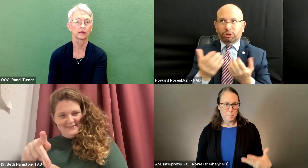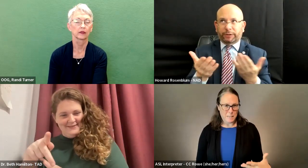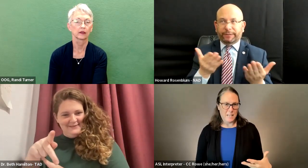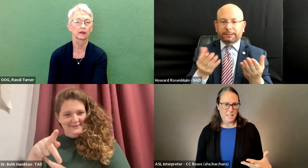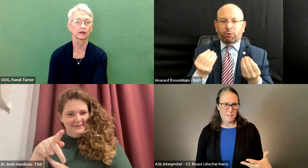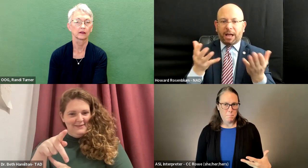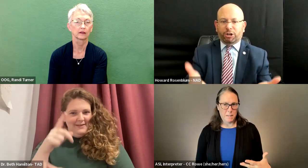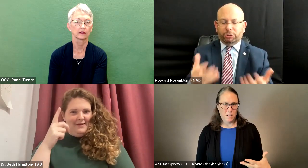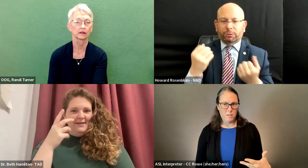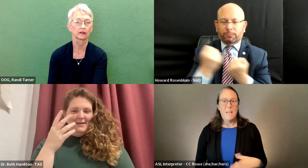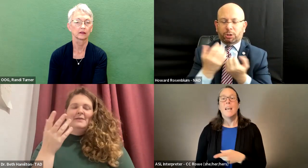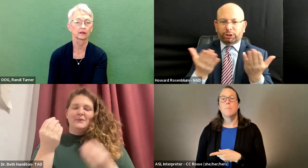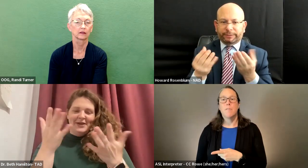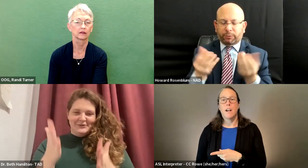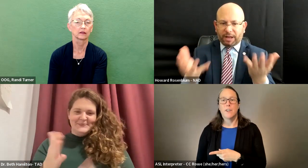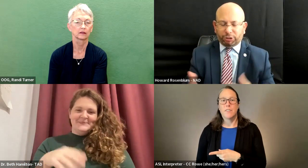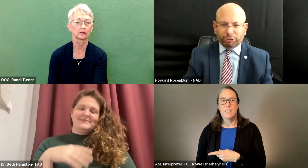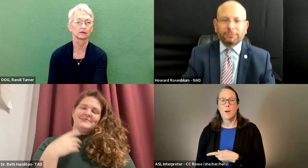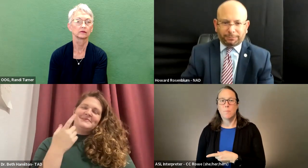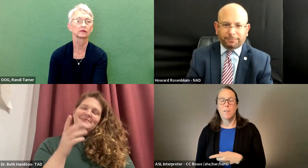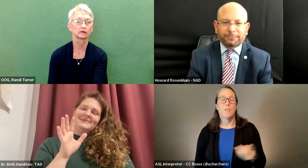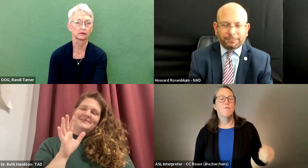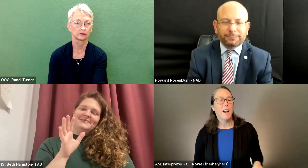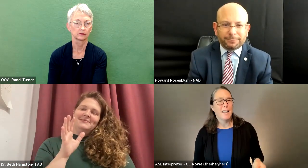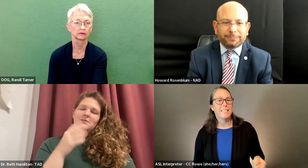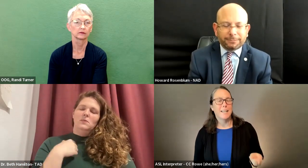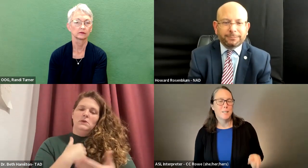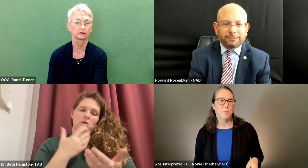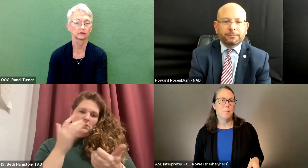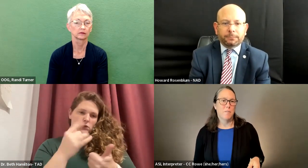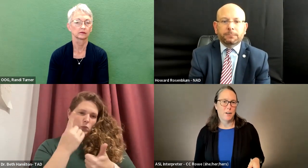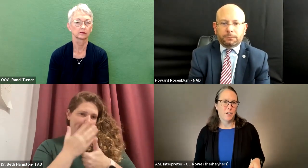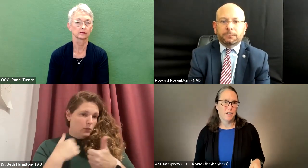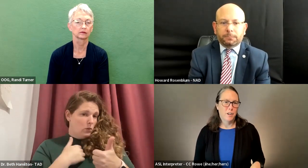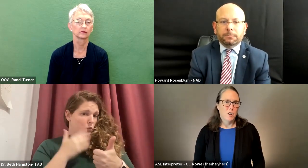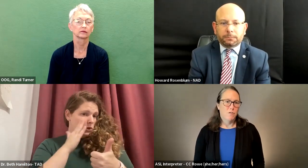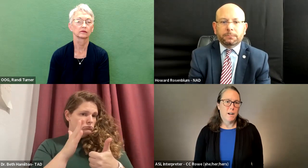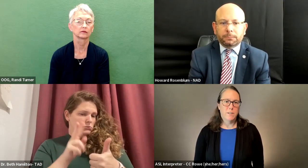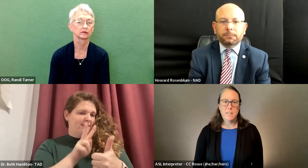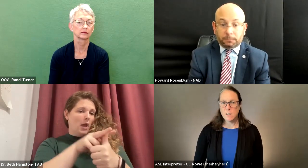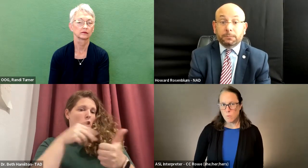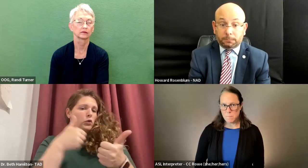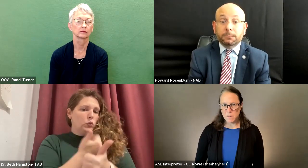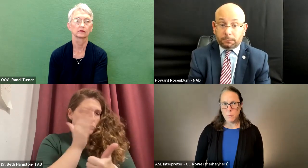earlier the sign support -- I'm sorry, I forgot what the P means, the